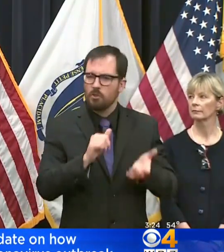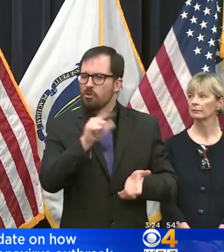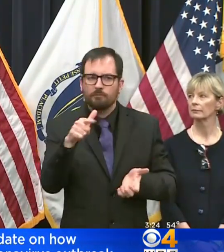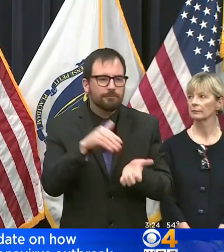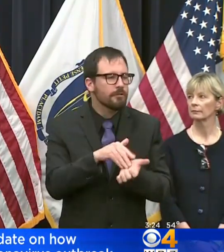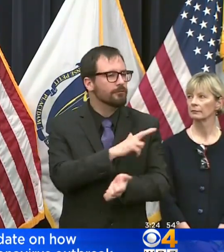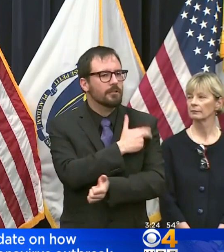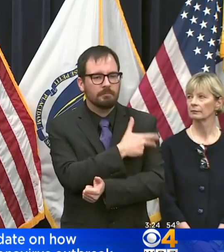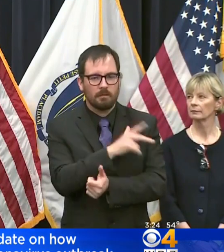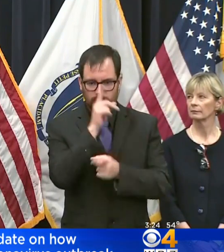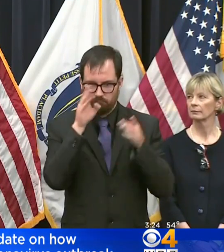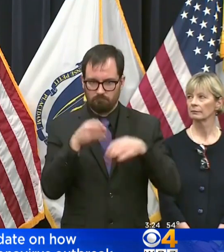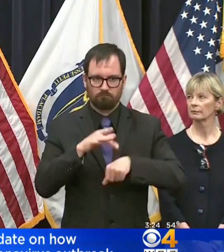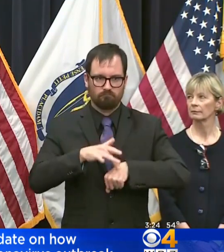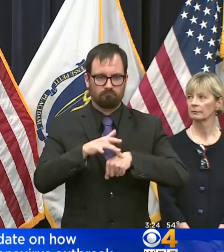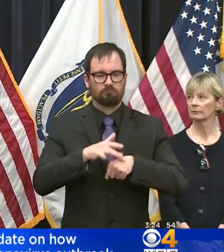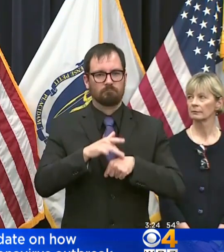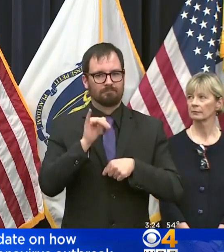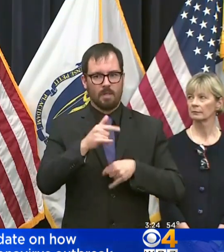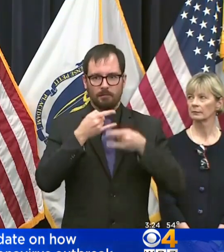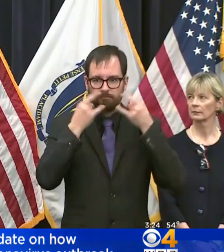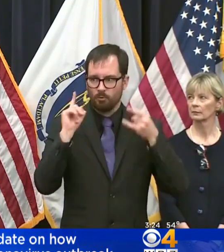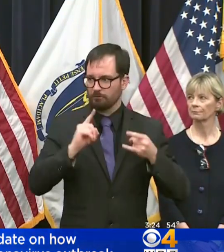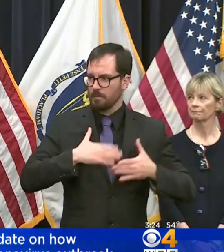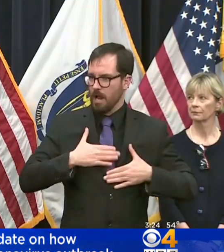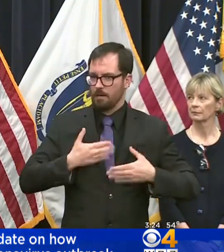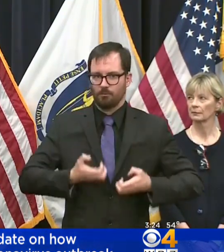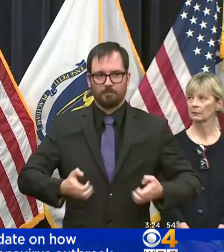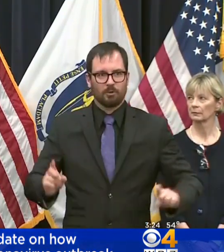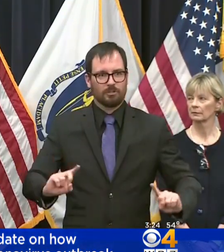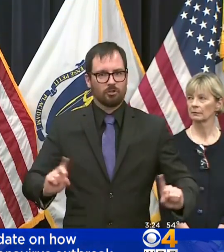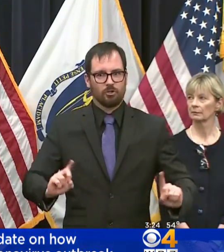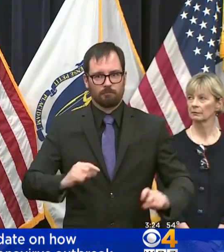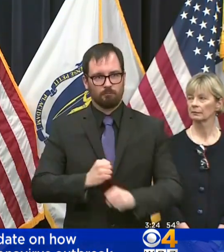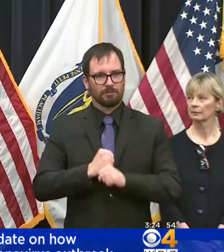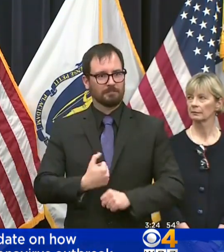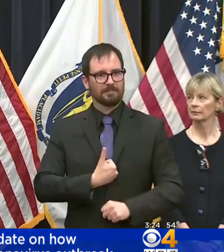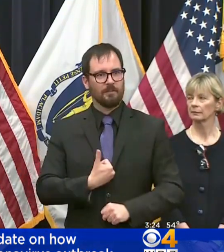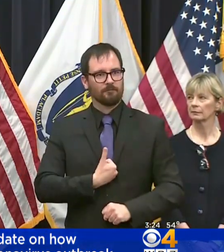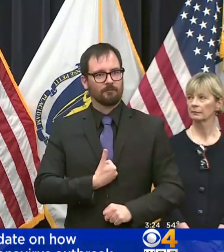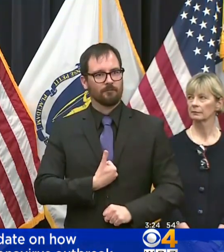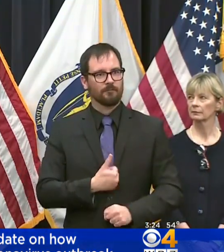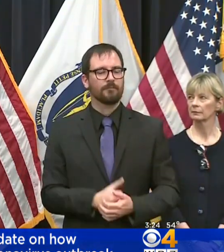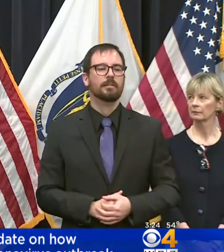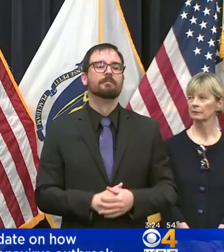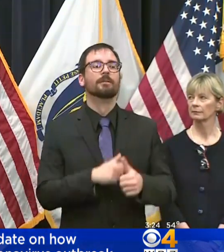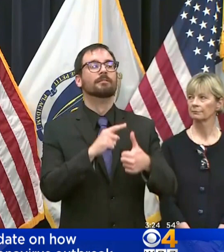NATIONALLY AMONG ALL GOVERNORS, ALL STATES AND PROBABLY ALL PROVIDER COMMUNITIES.